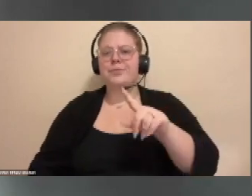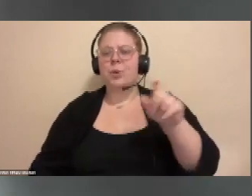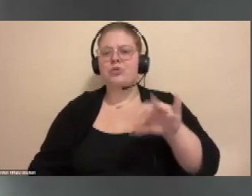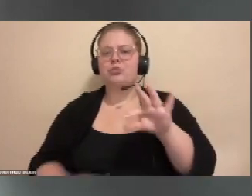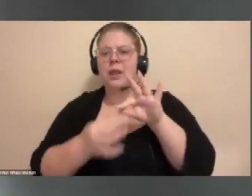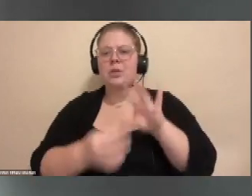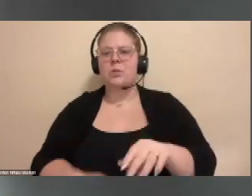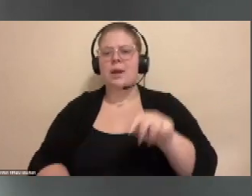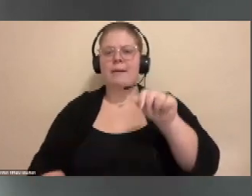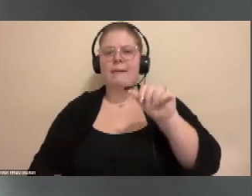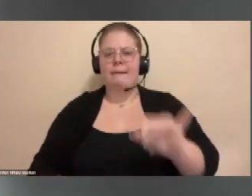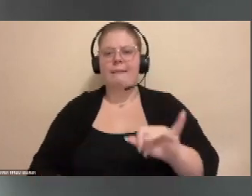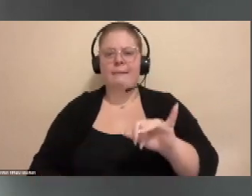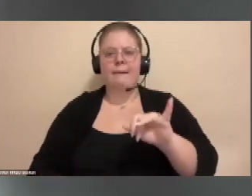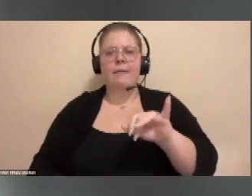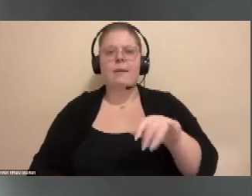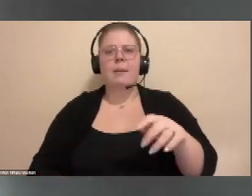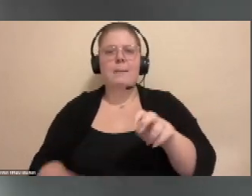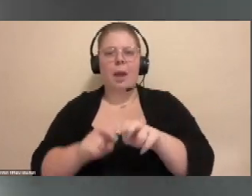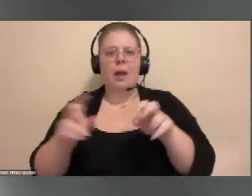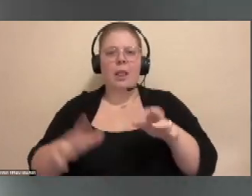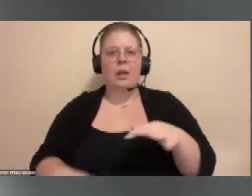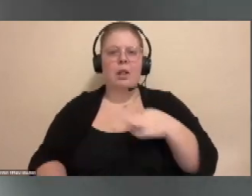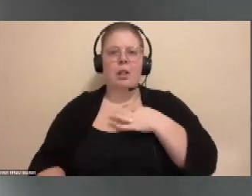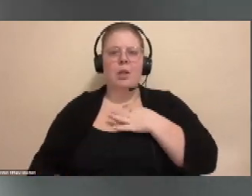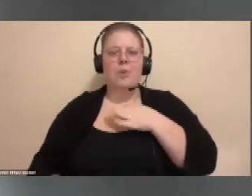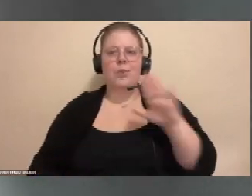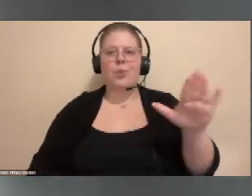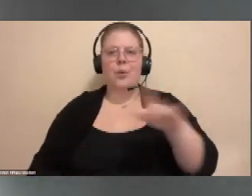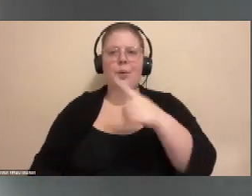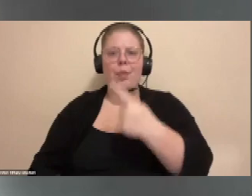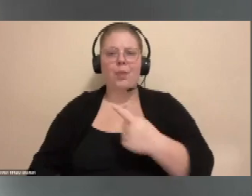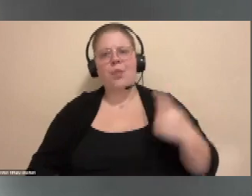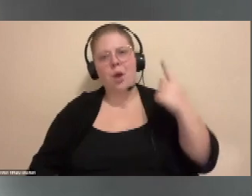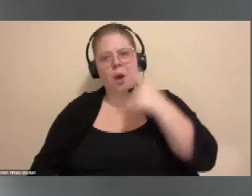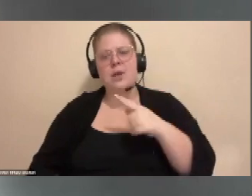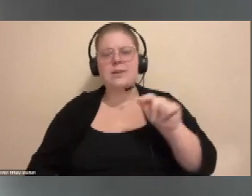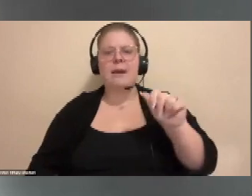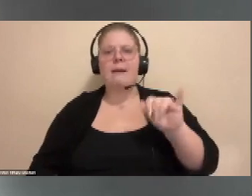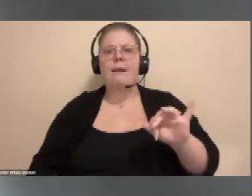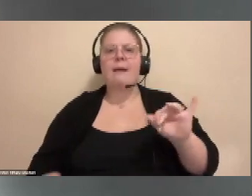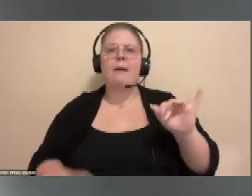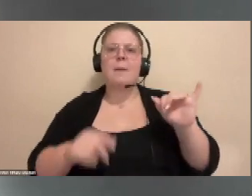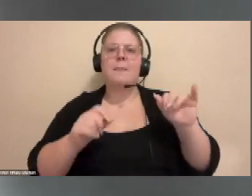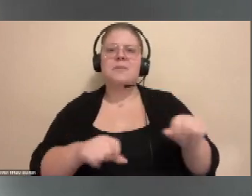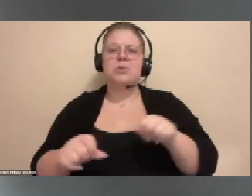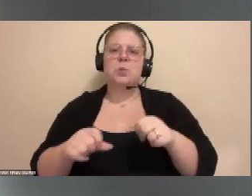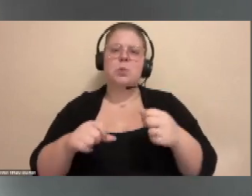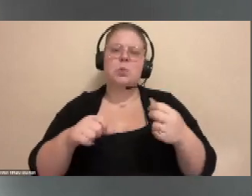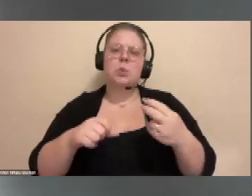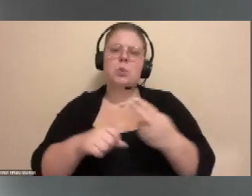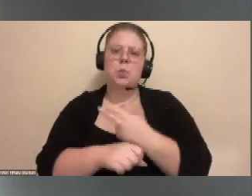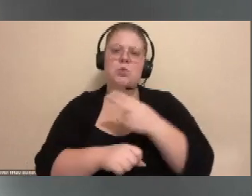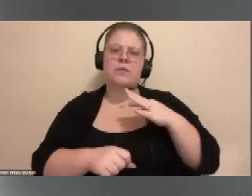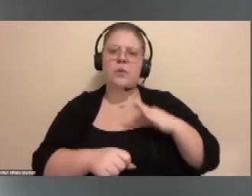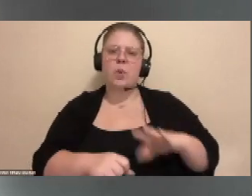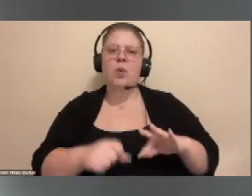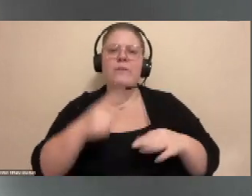the panelists thoughts on how AI might be useful in crowdsourcing both participant and